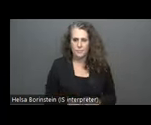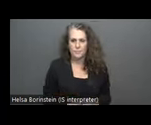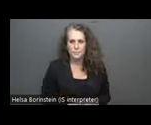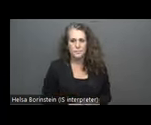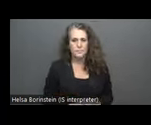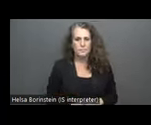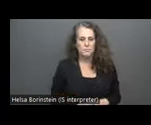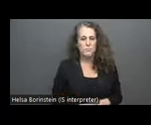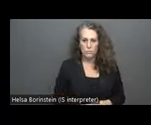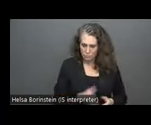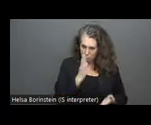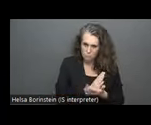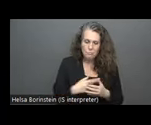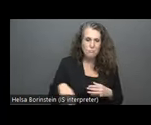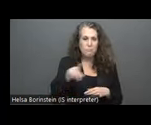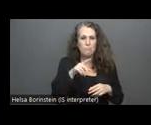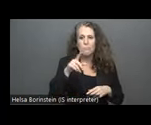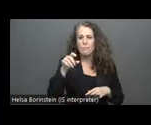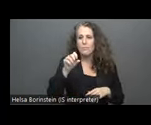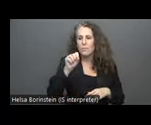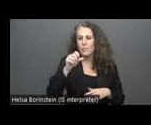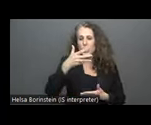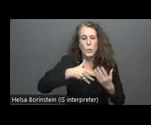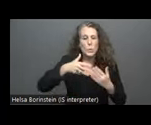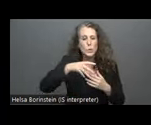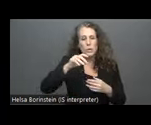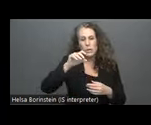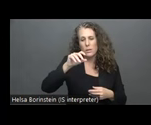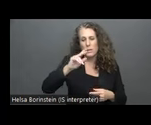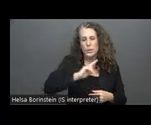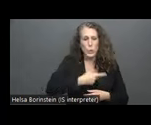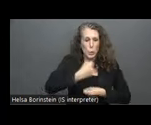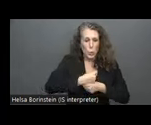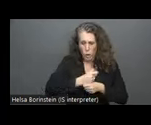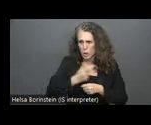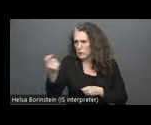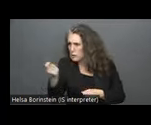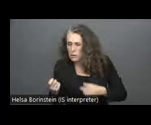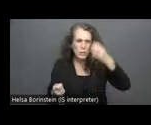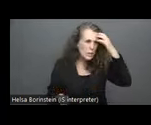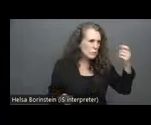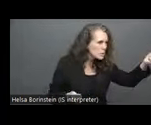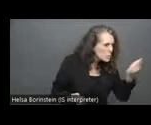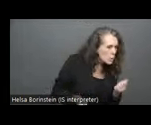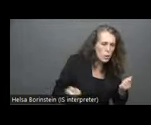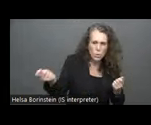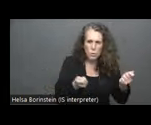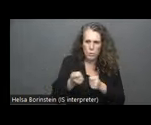productive eco see someone to the ground for young kids on a job after you hear me, Lucy